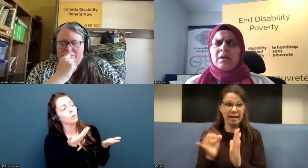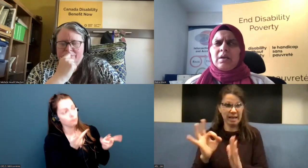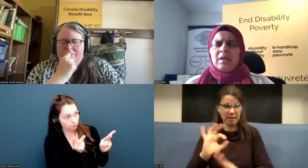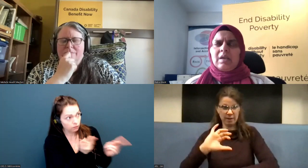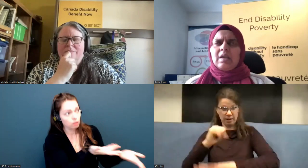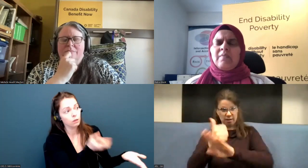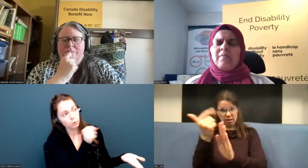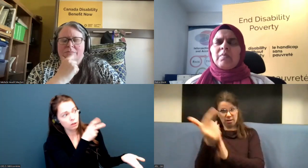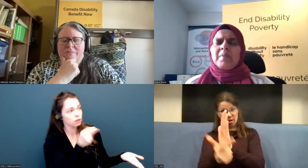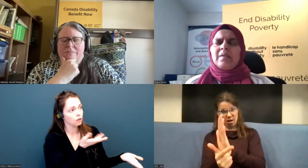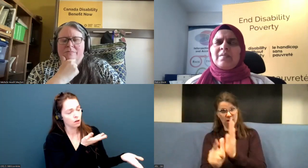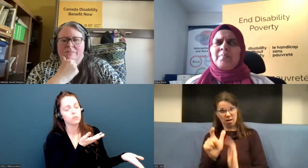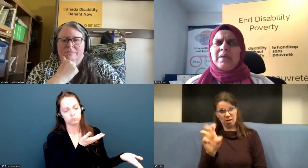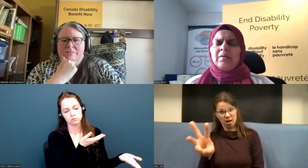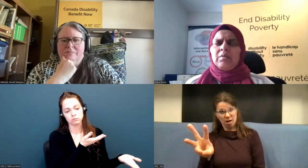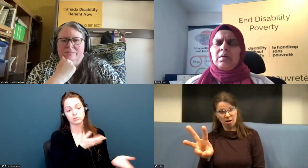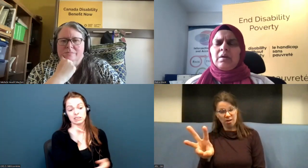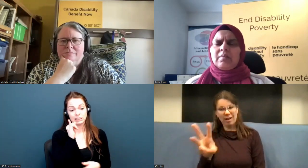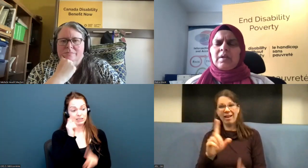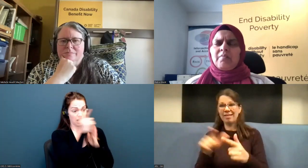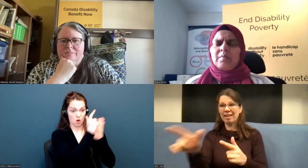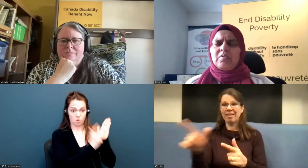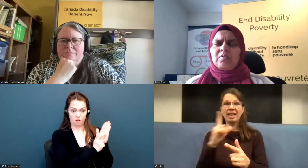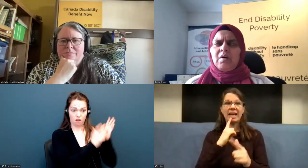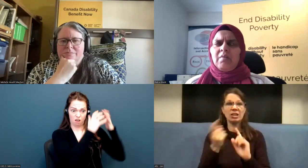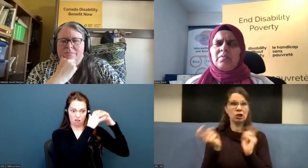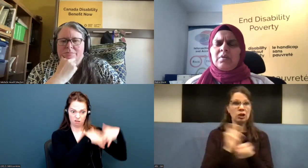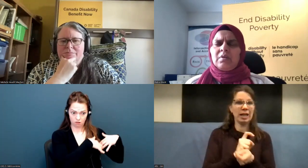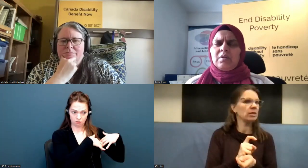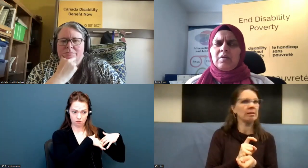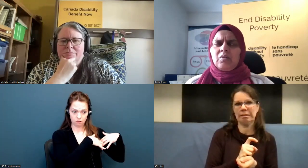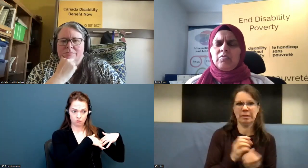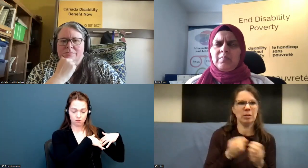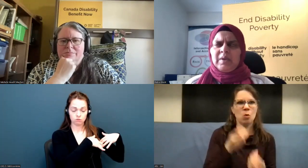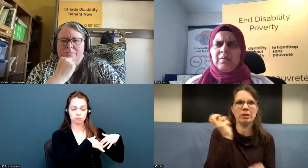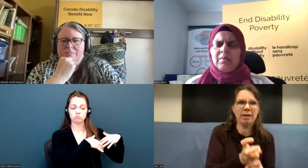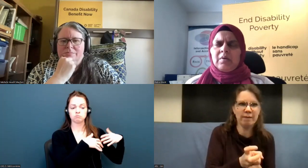IF IT REMAINS A BILL, IF THE GOVERNMENT DISSOLVES, THERE GOES THE BILL.